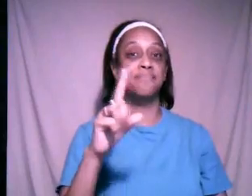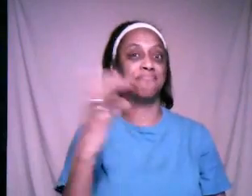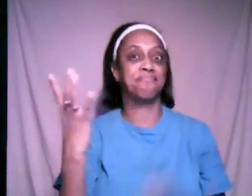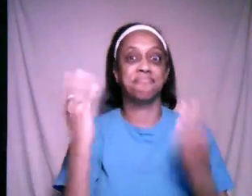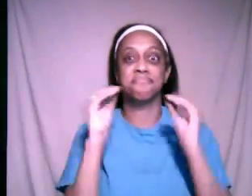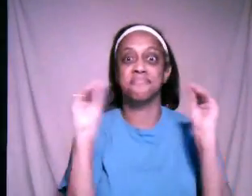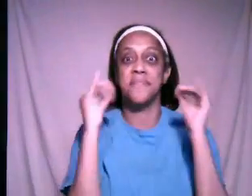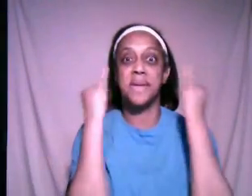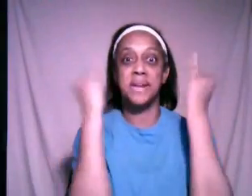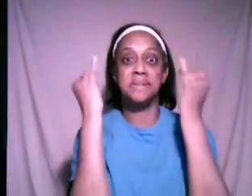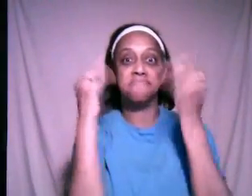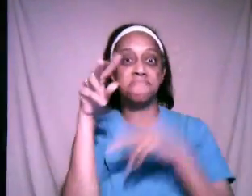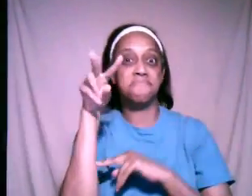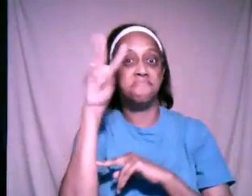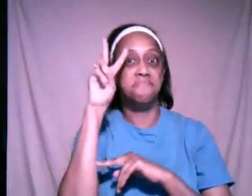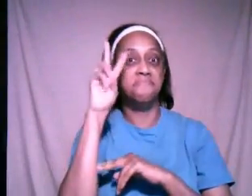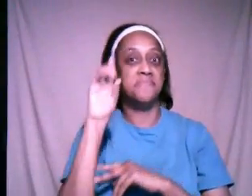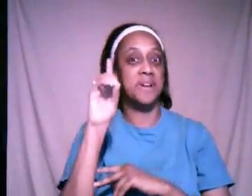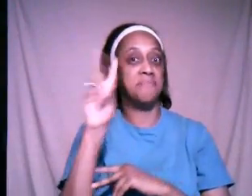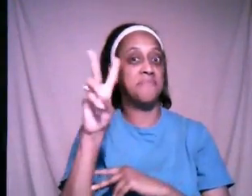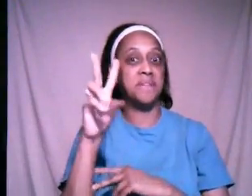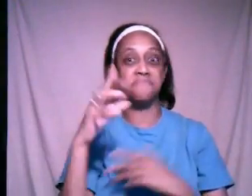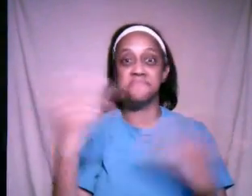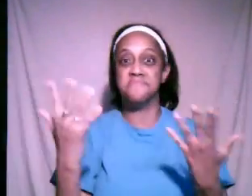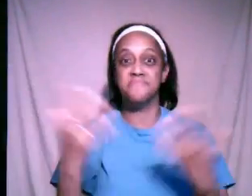No idea about DV!!!